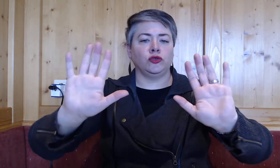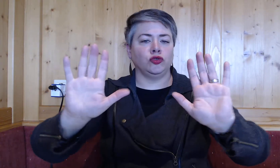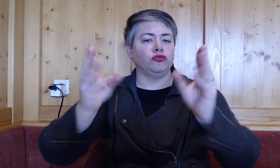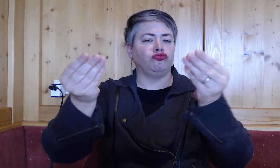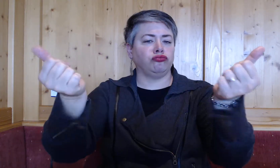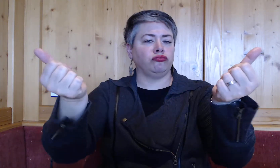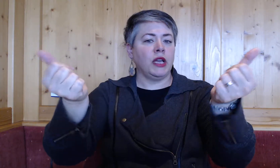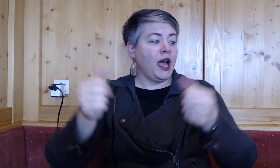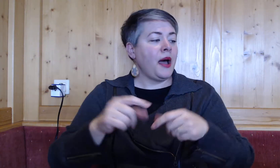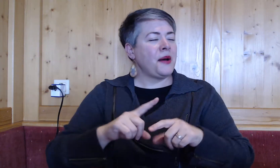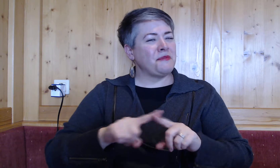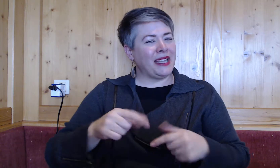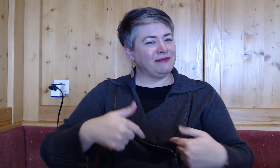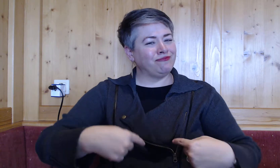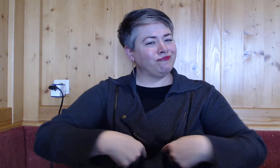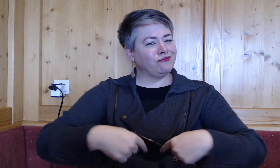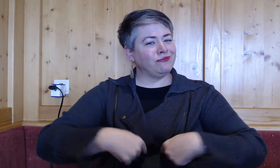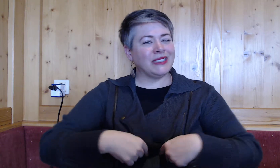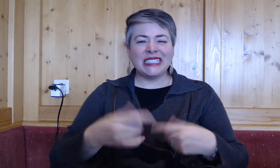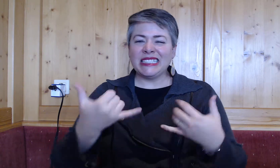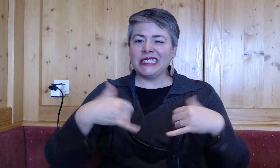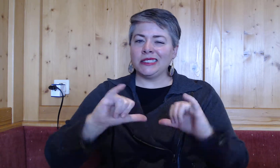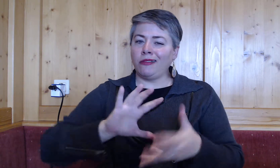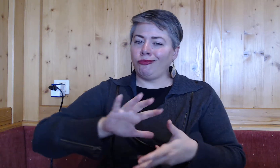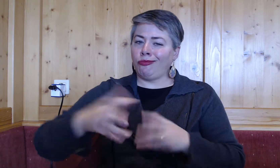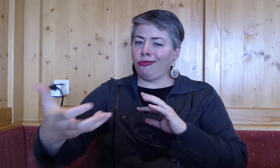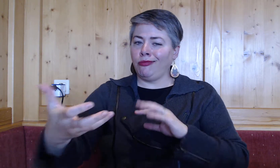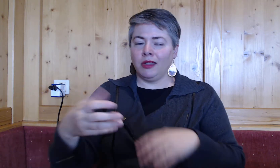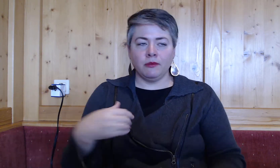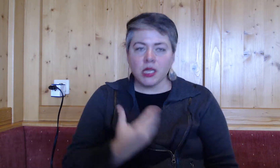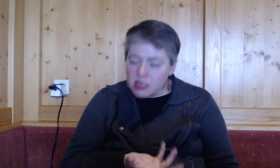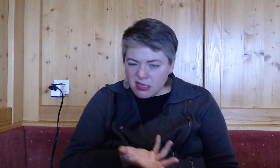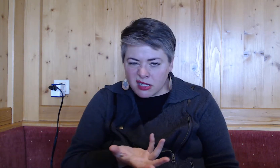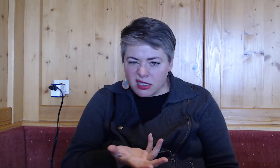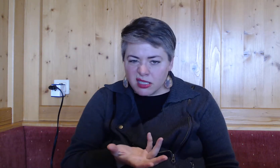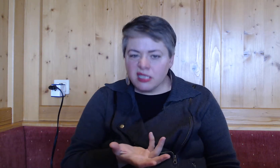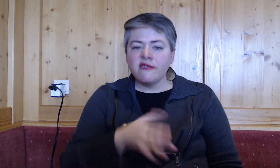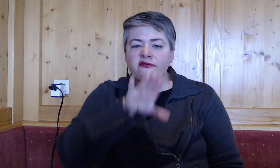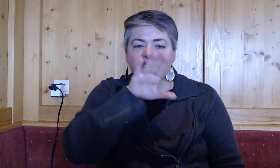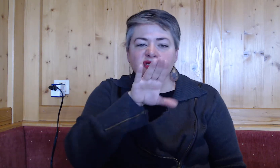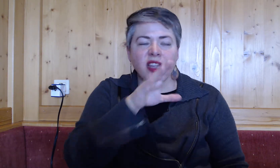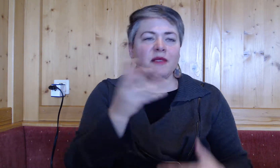My stomach is still a little out of whack. Frustrating but oh well.